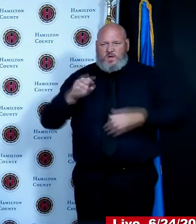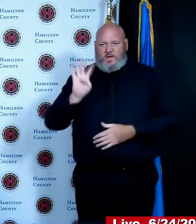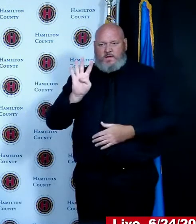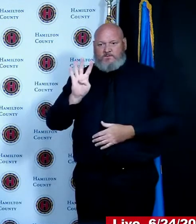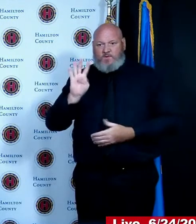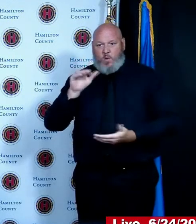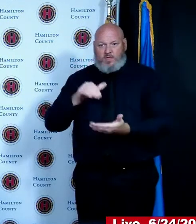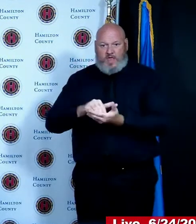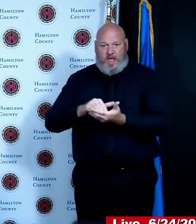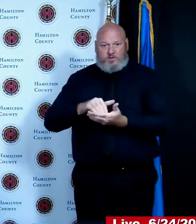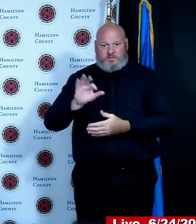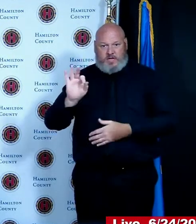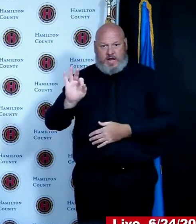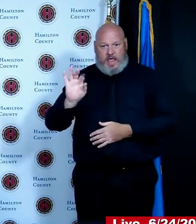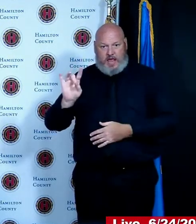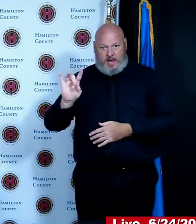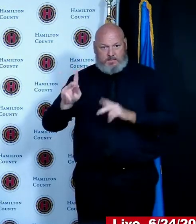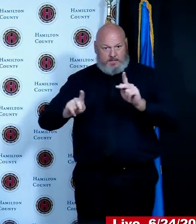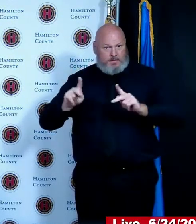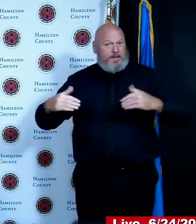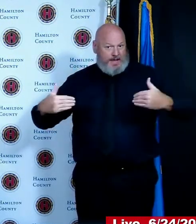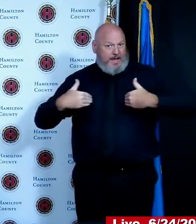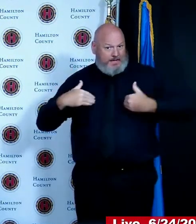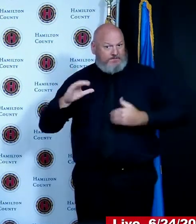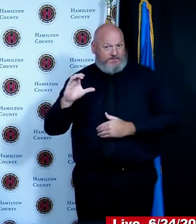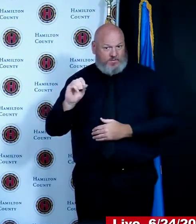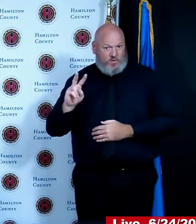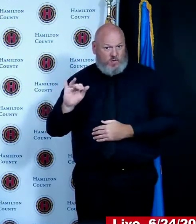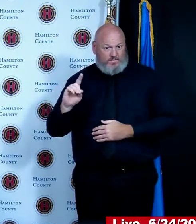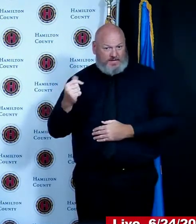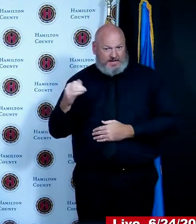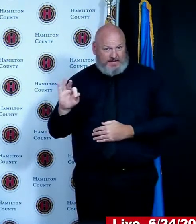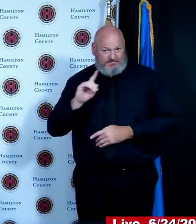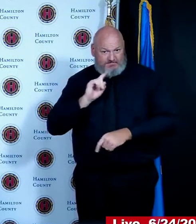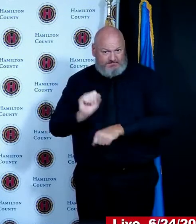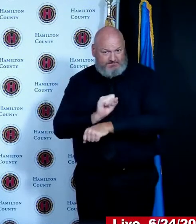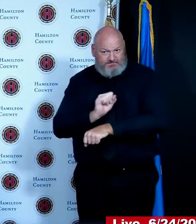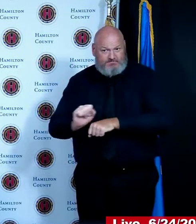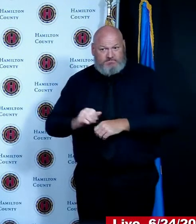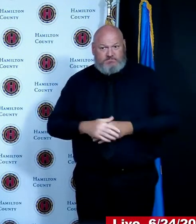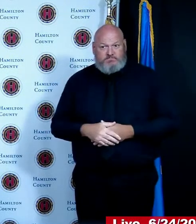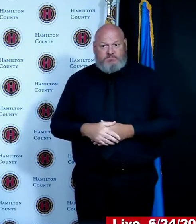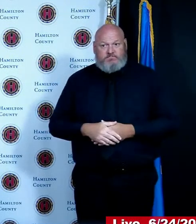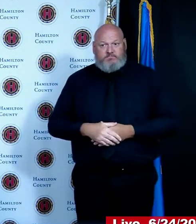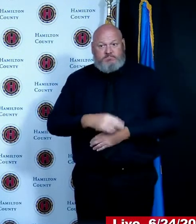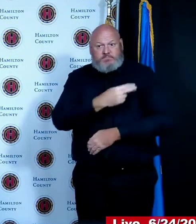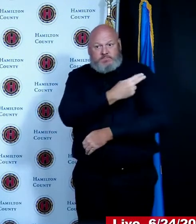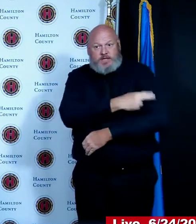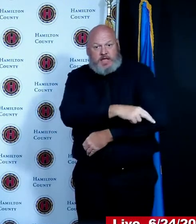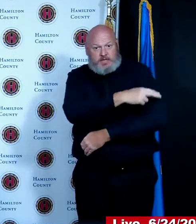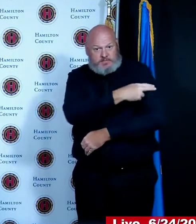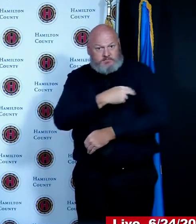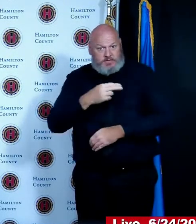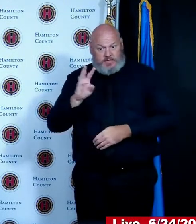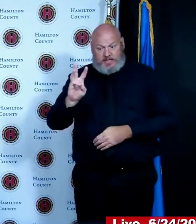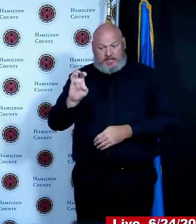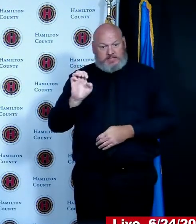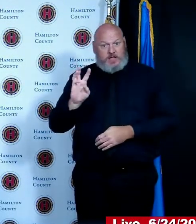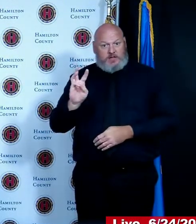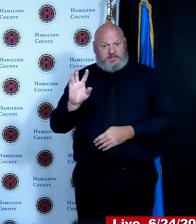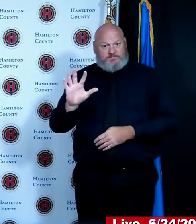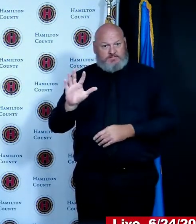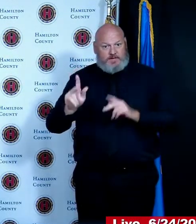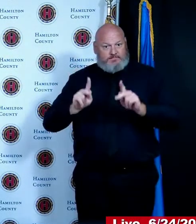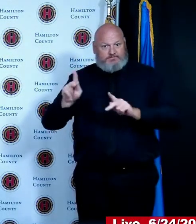Covid-19 in Hamilton County 665 hospitalizations and 188 deaths I'm